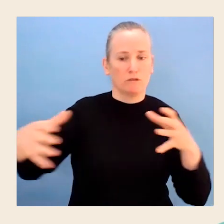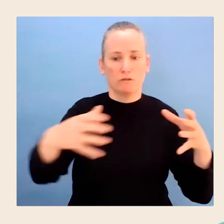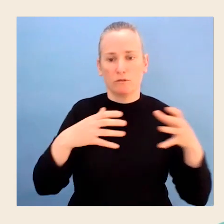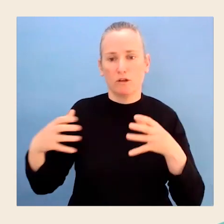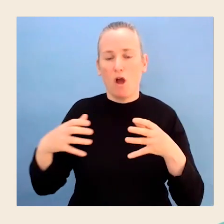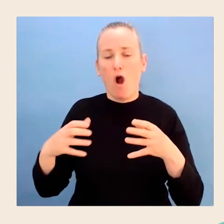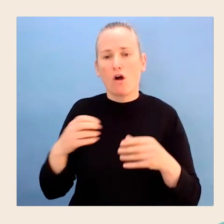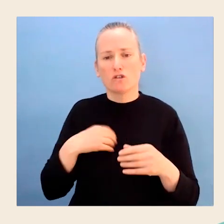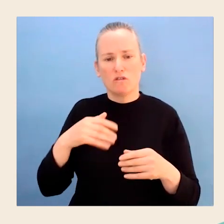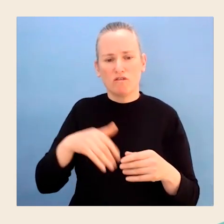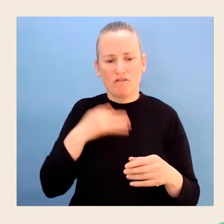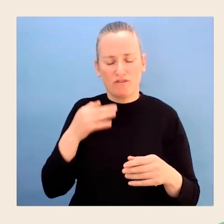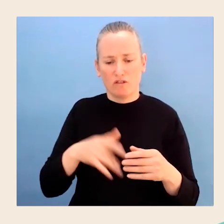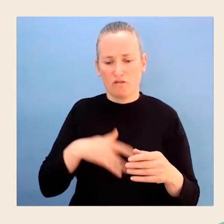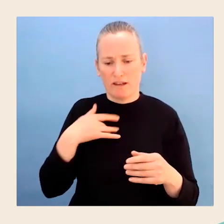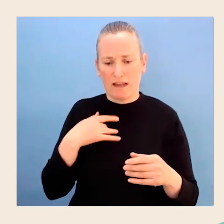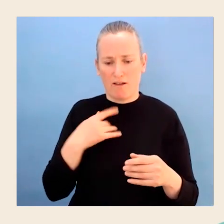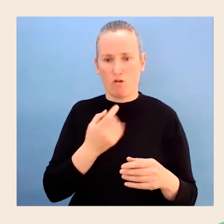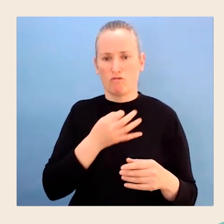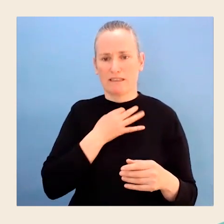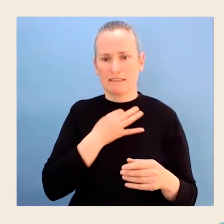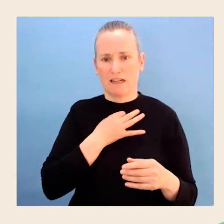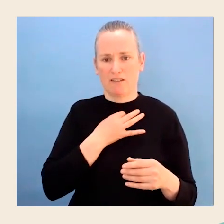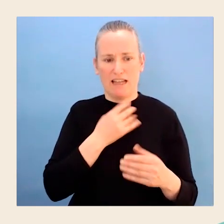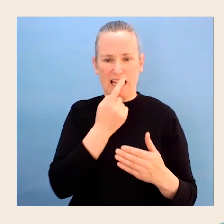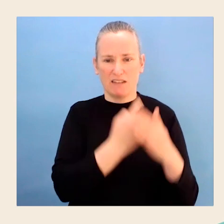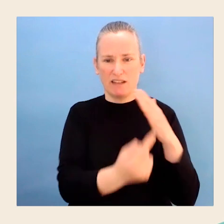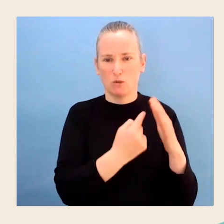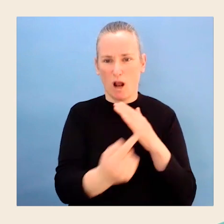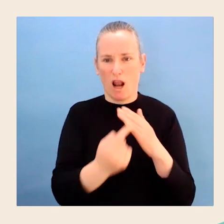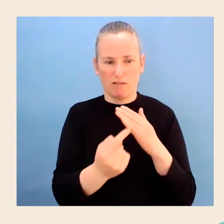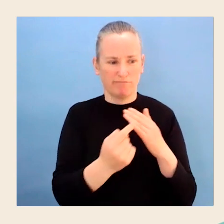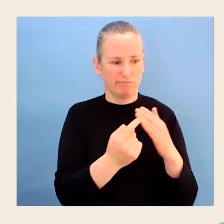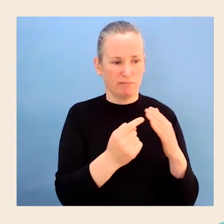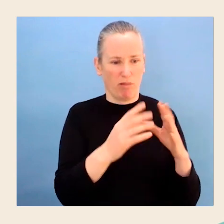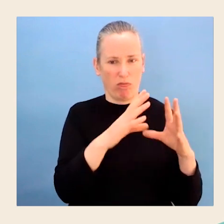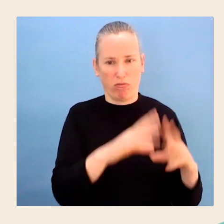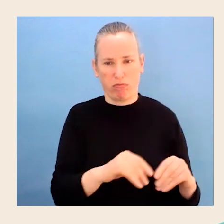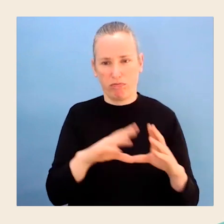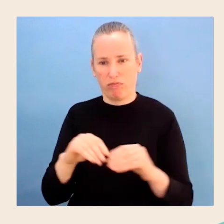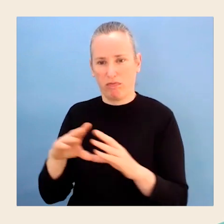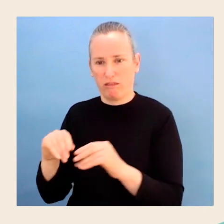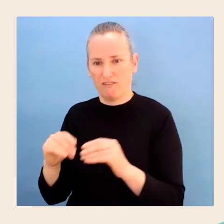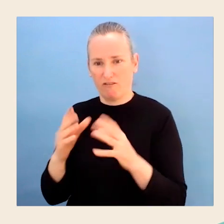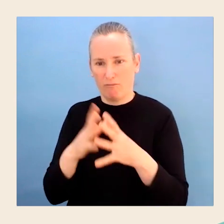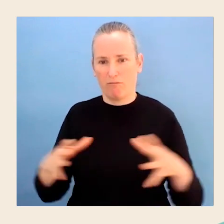becoming diluted within a larger cohort? We'll go to you first, Alice Wong.